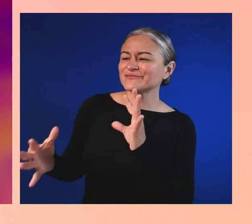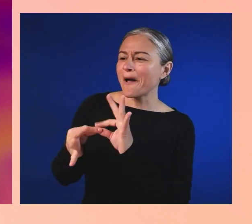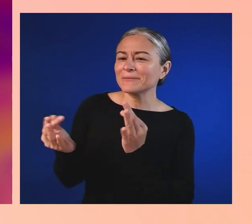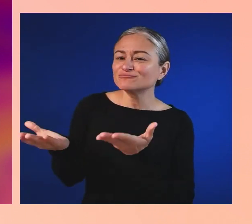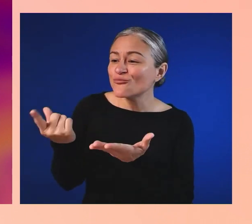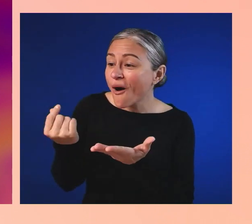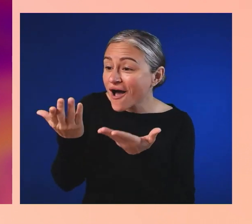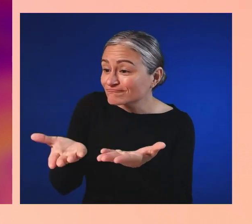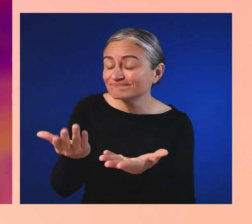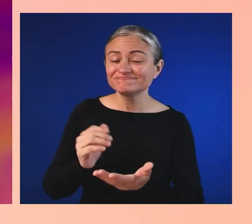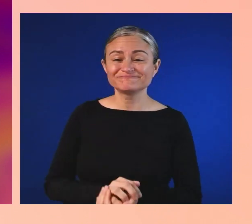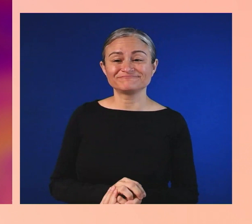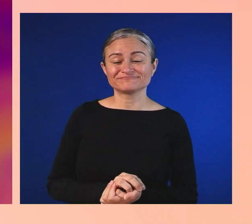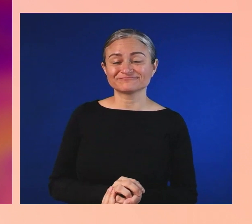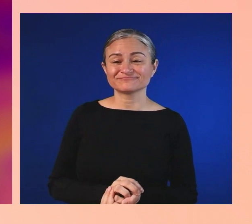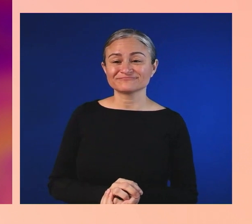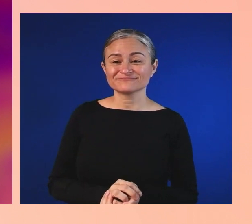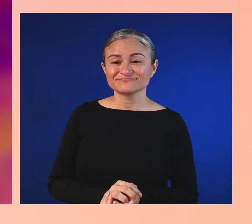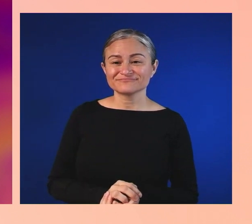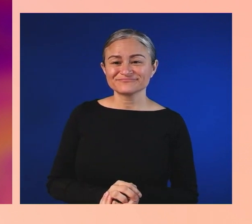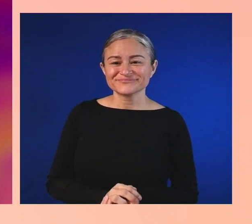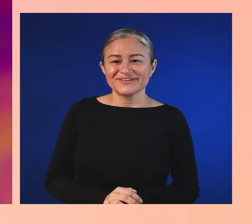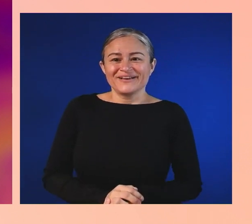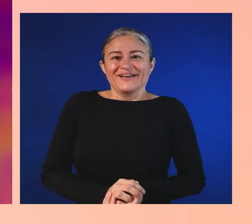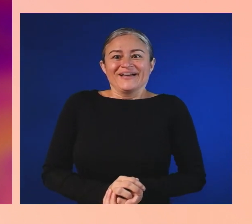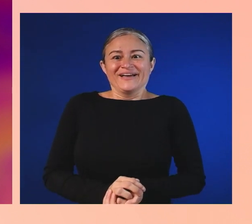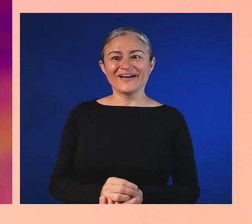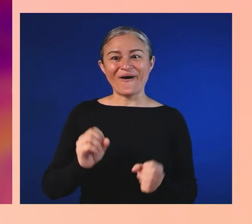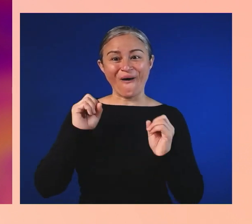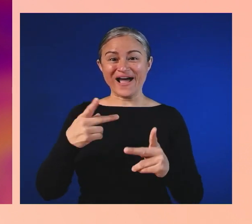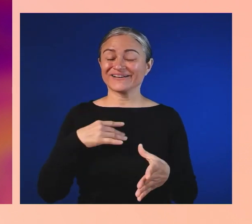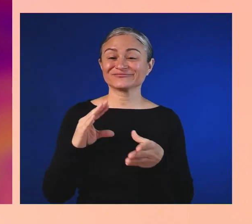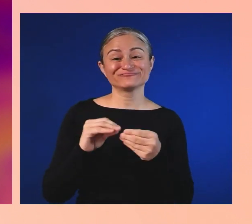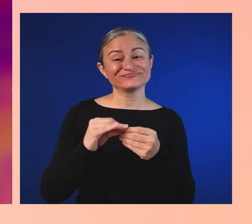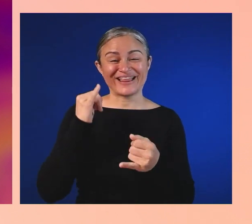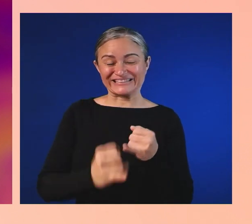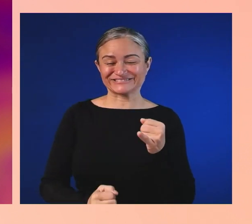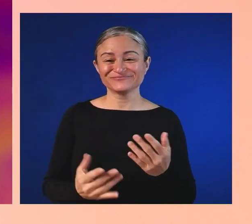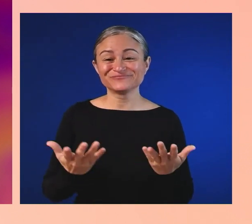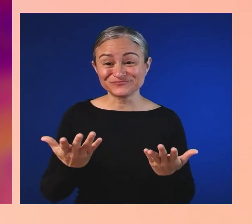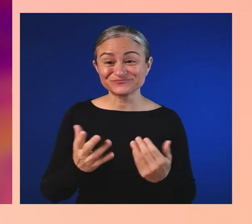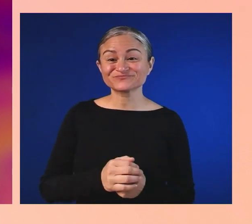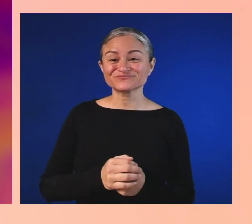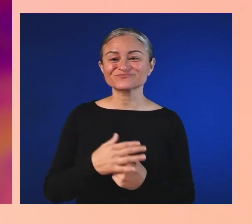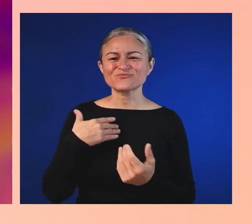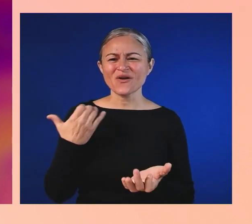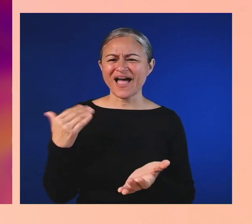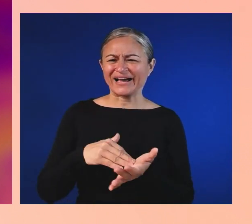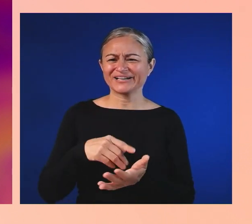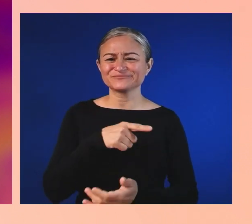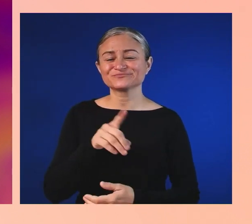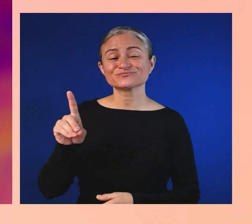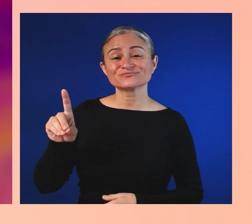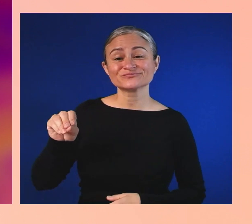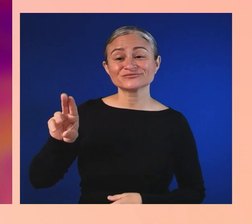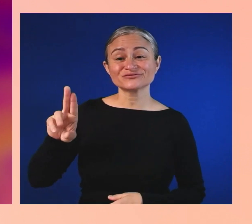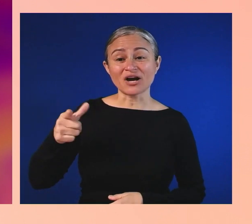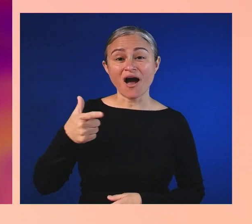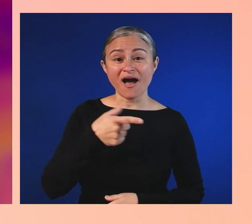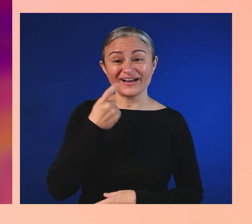I want to echo something Doug said earlier and that is, this toolkit is a first, right,